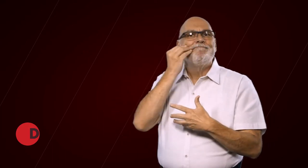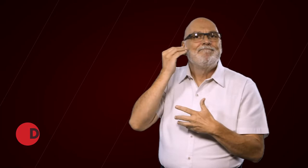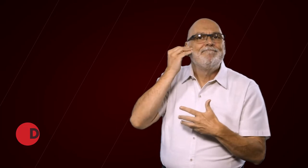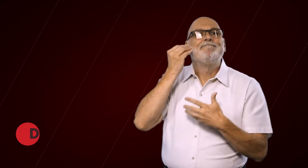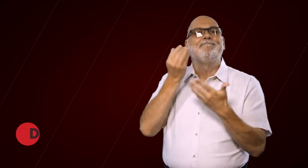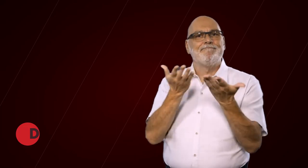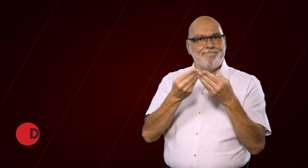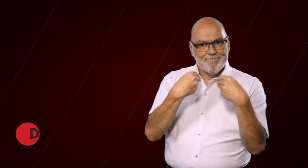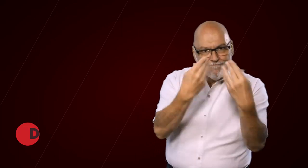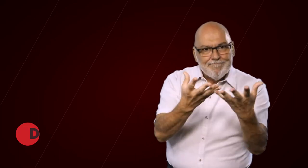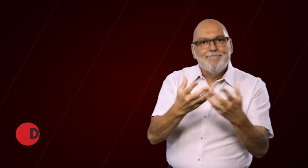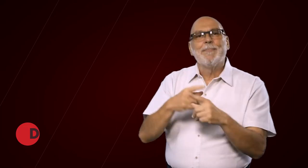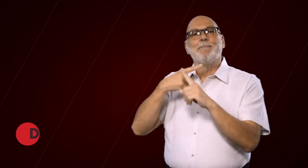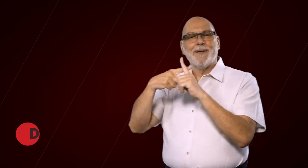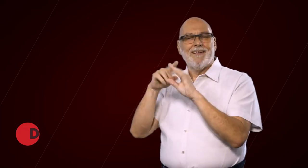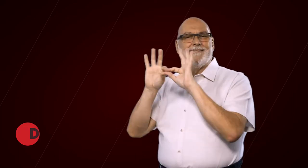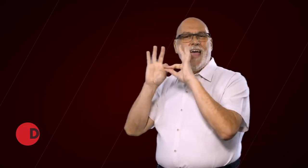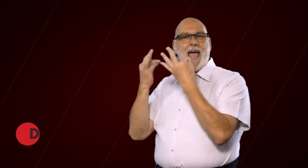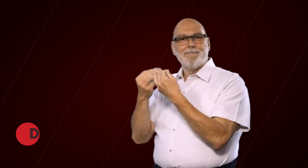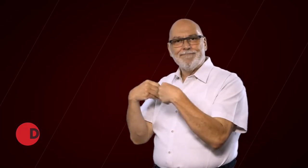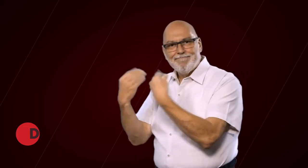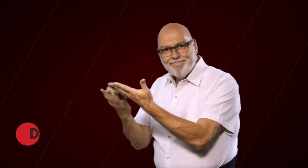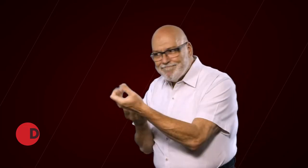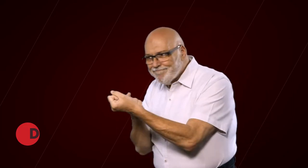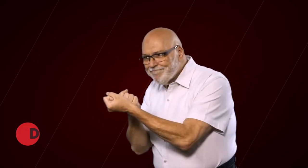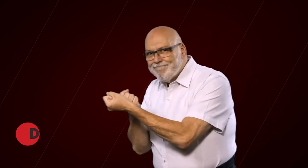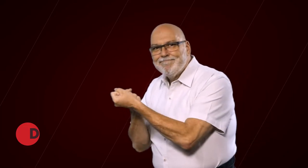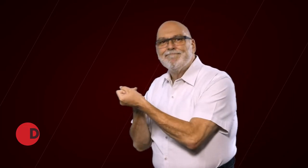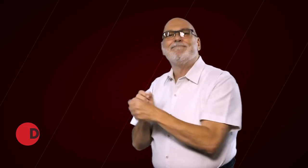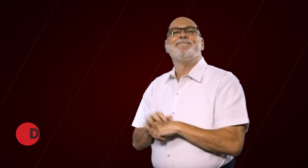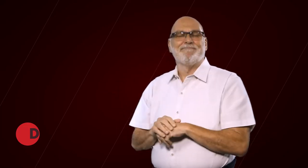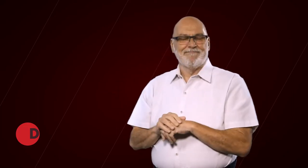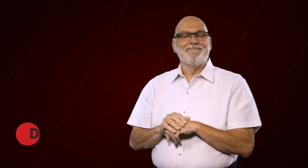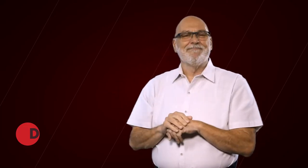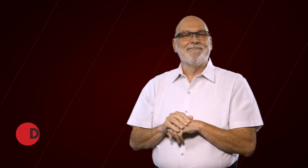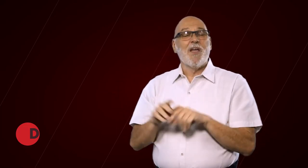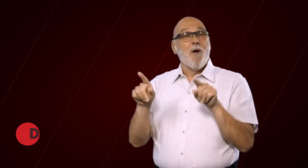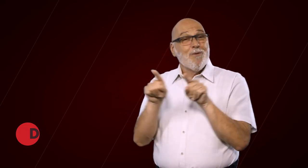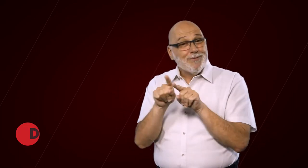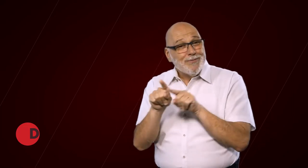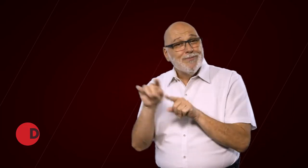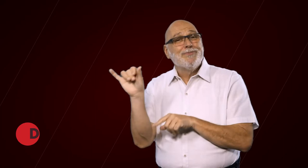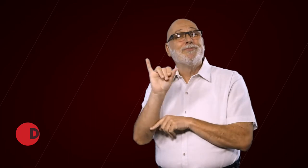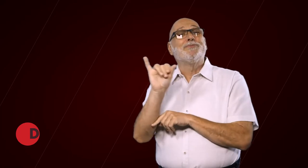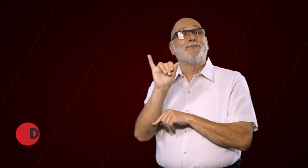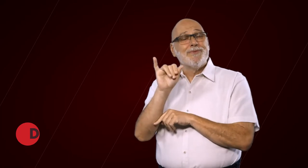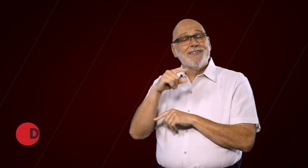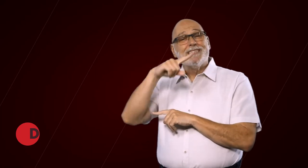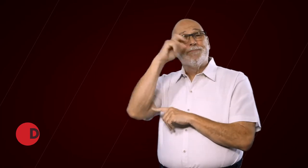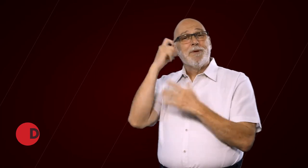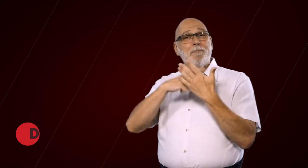Hearing providing residential services and family services,